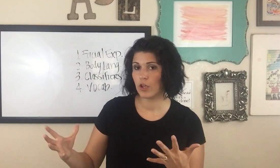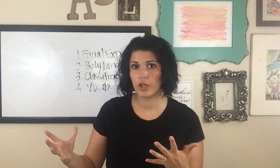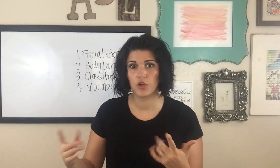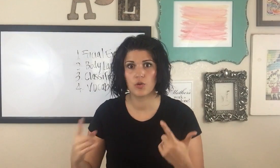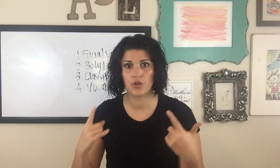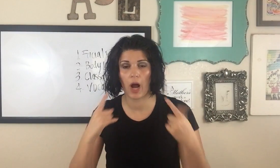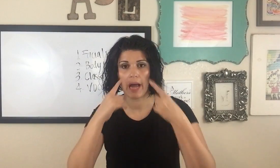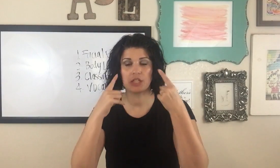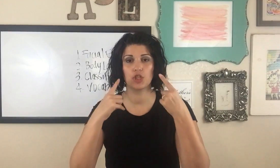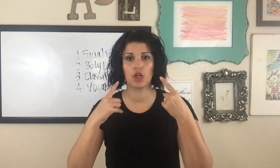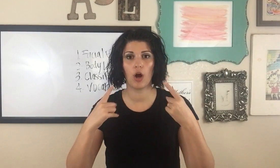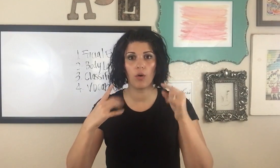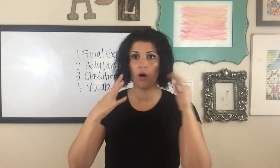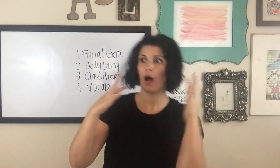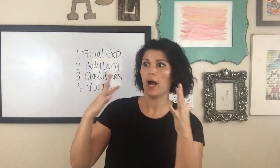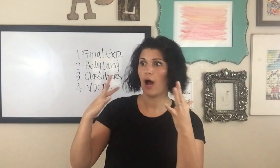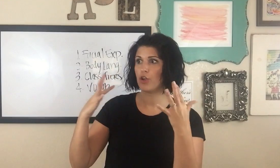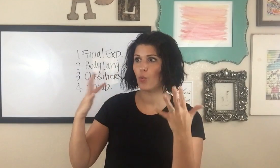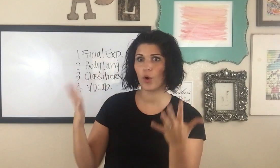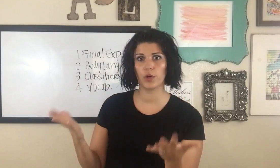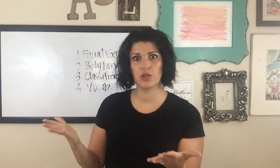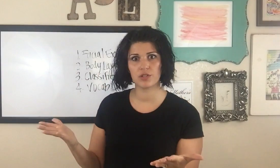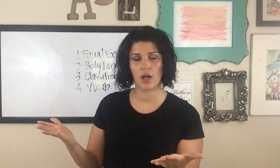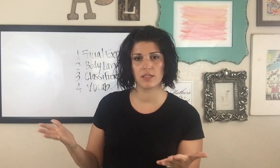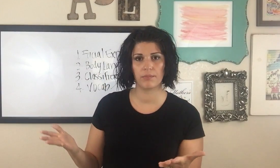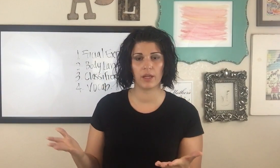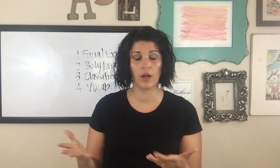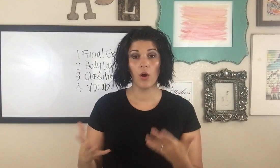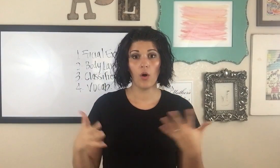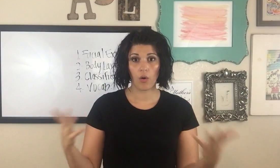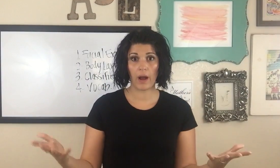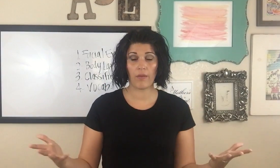you're gonna use your eyes to show how you were when you saw something or how